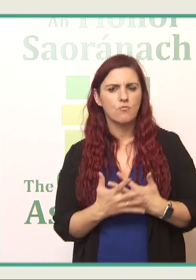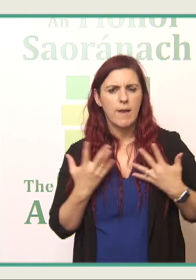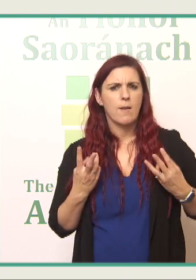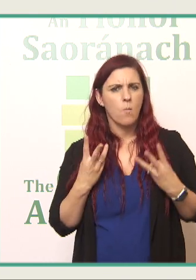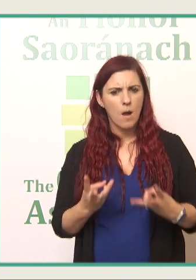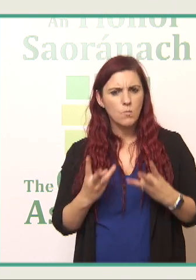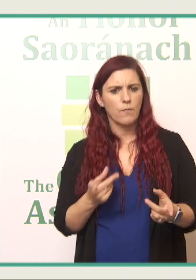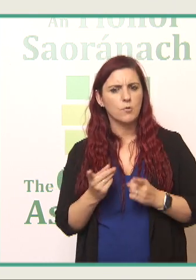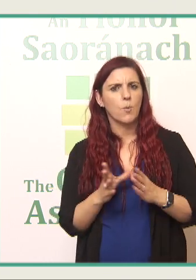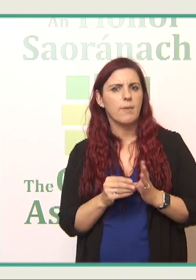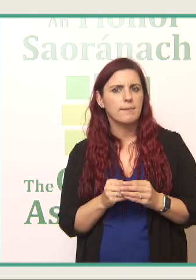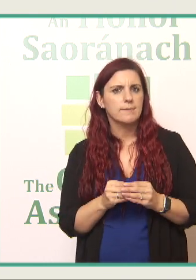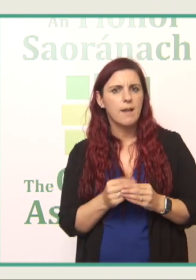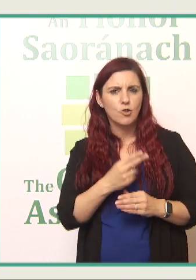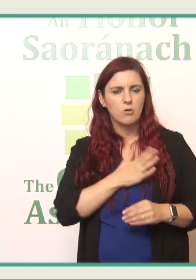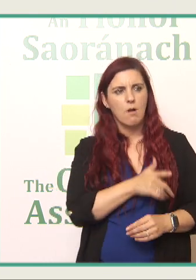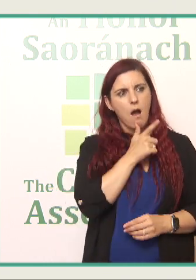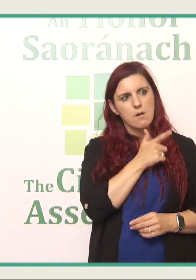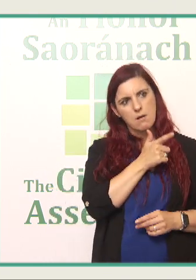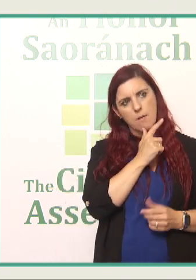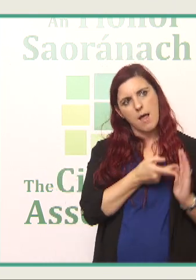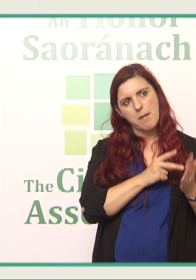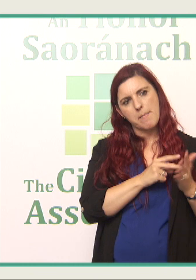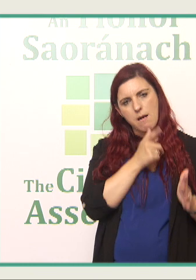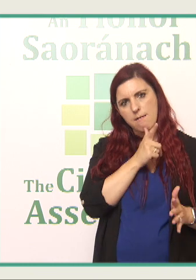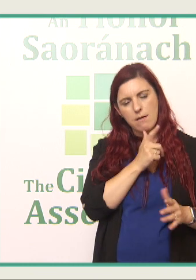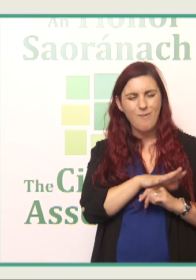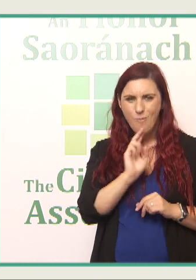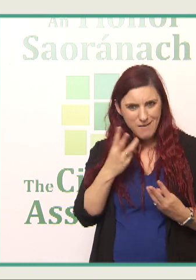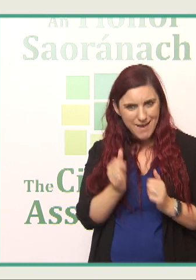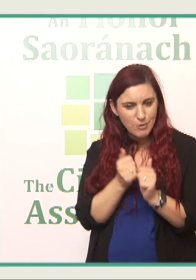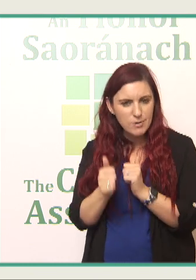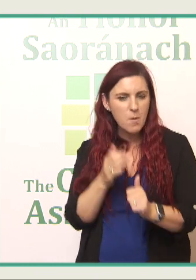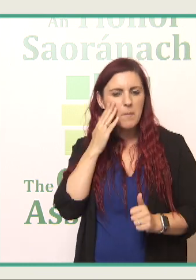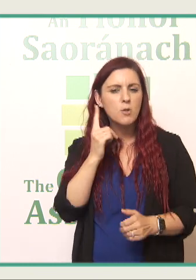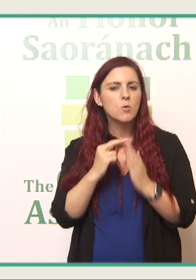doing things so we tested this about two years ago a little project called the hairs corner now the